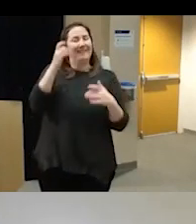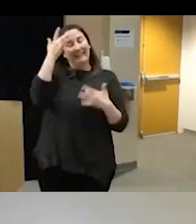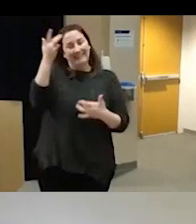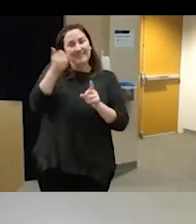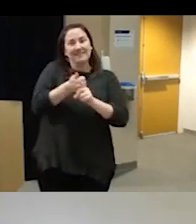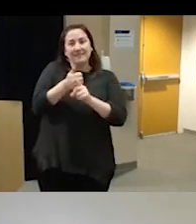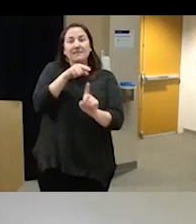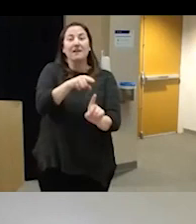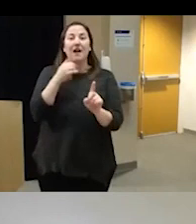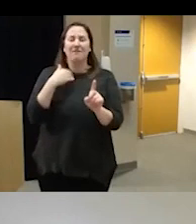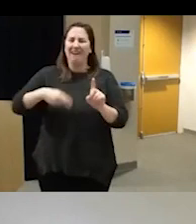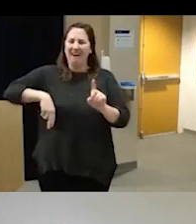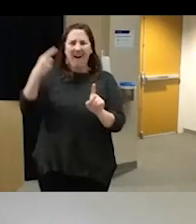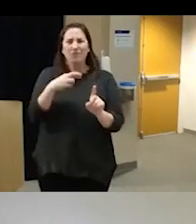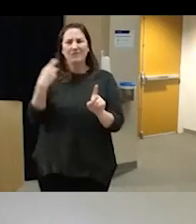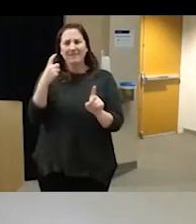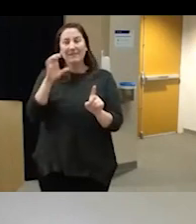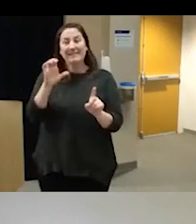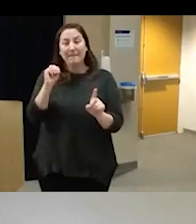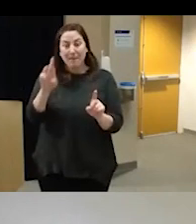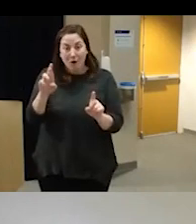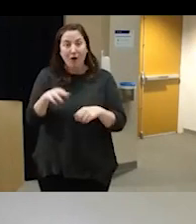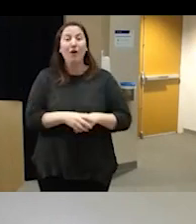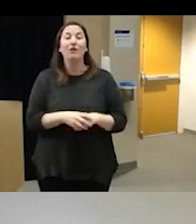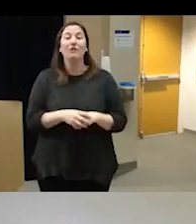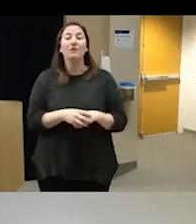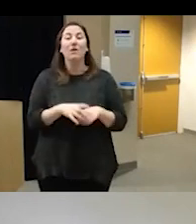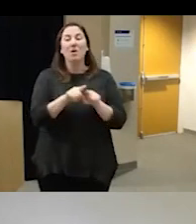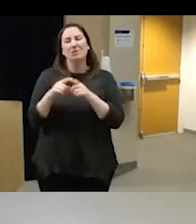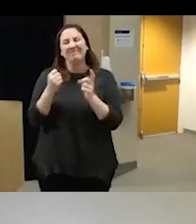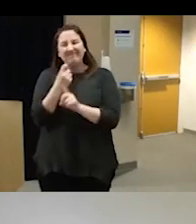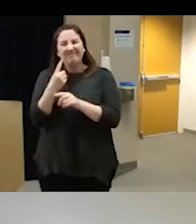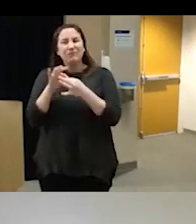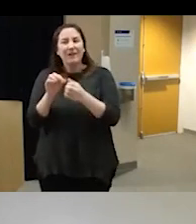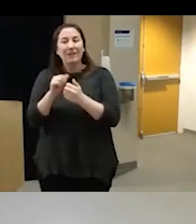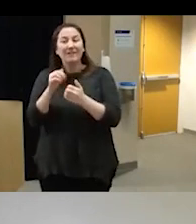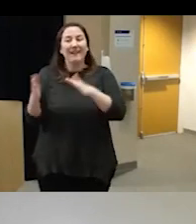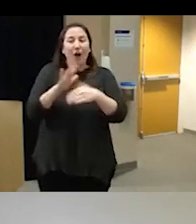high risk of metabolic syndrome and cardio metabolic abnormalities and mortality. The risk is